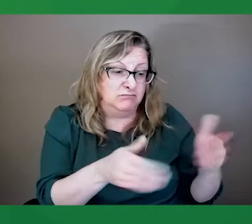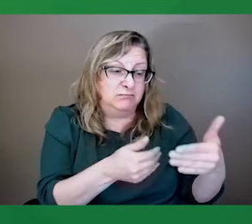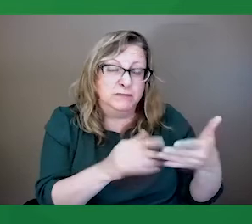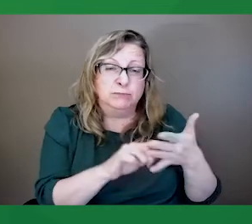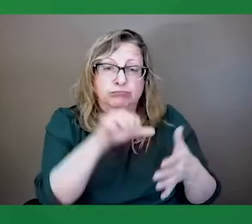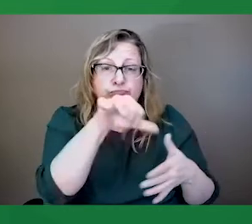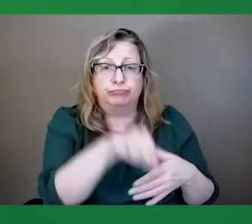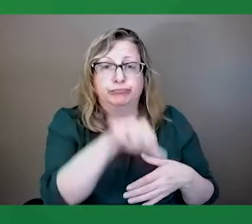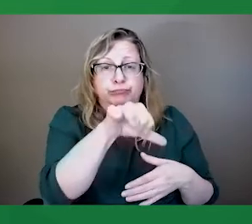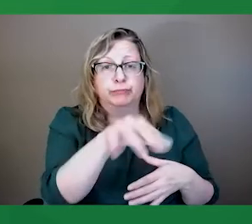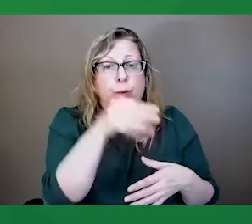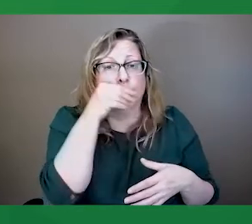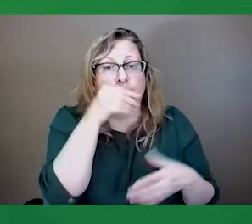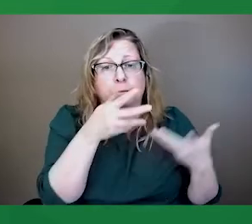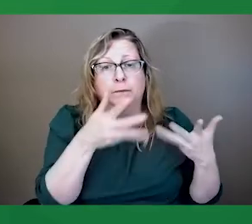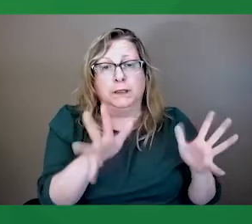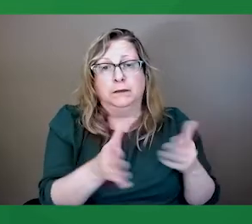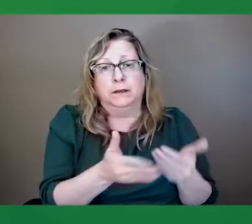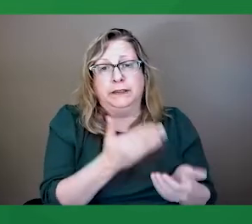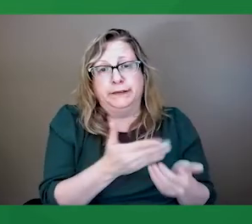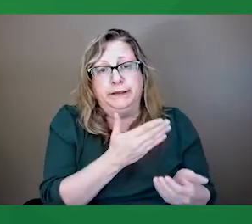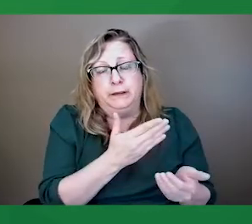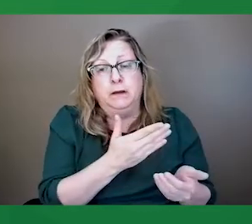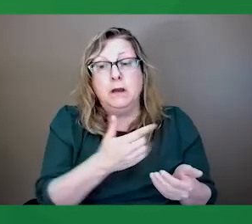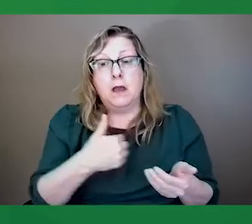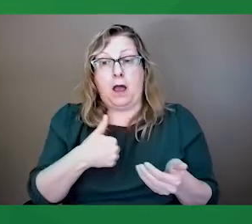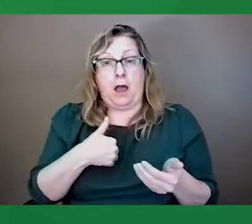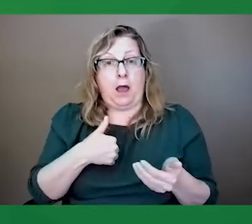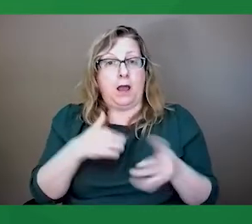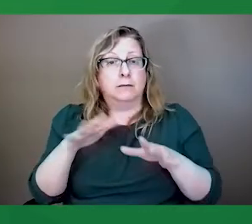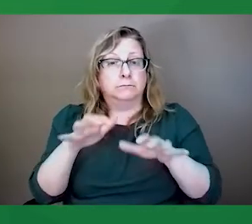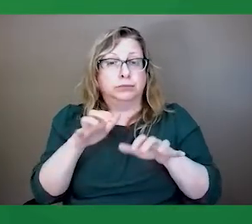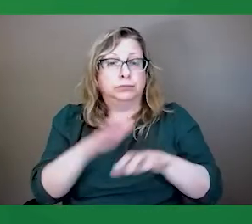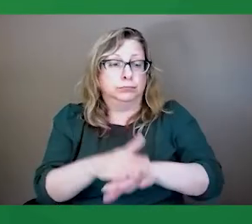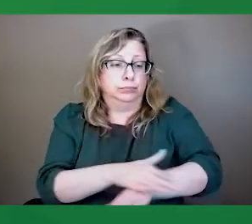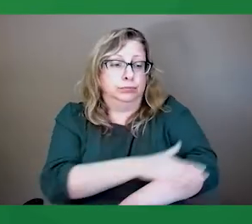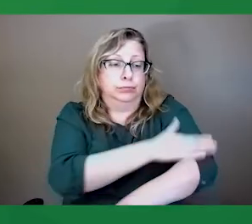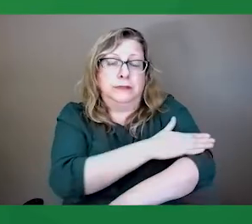I have a partial paralysis in my left arm and if I'm holding a drink in my right arm